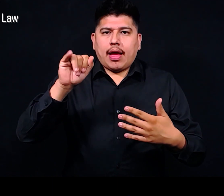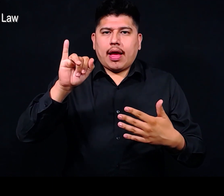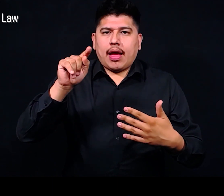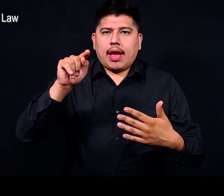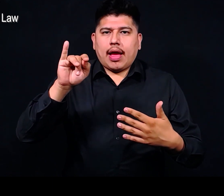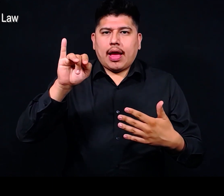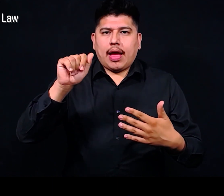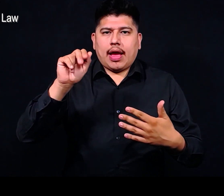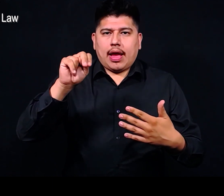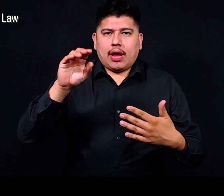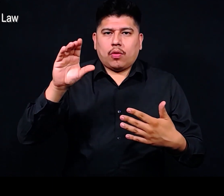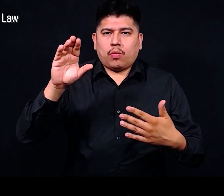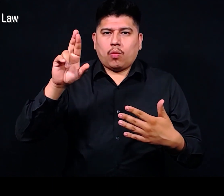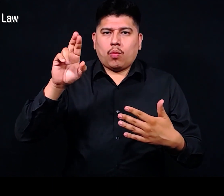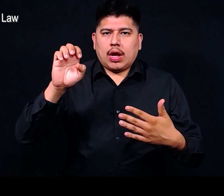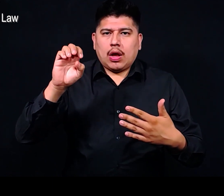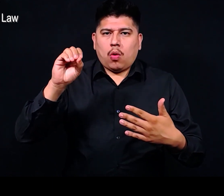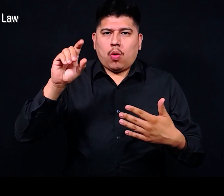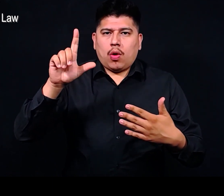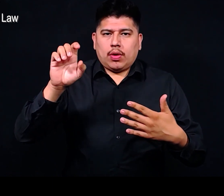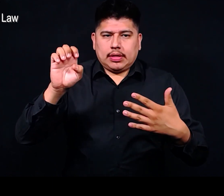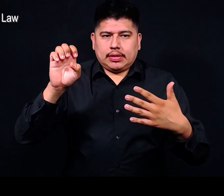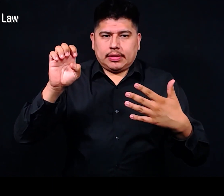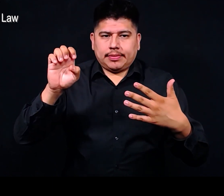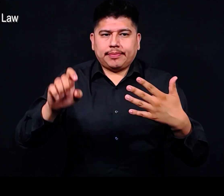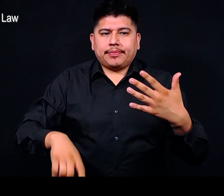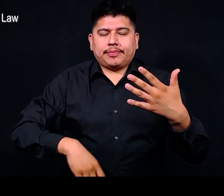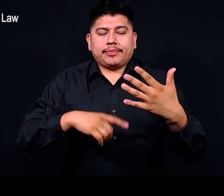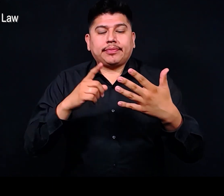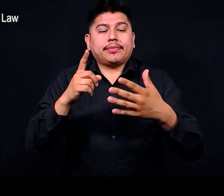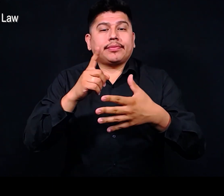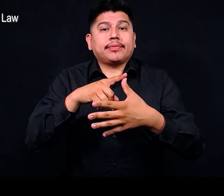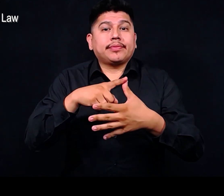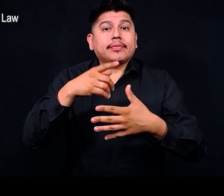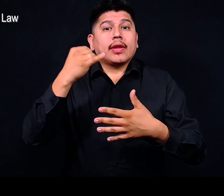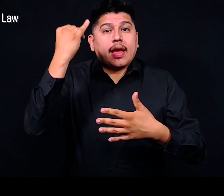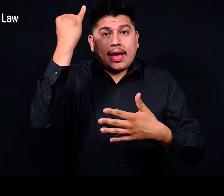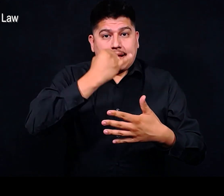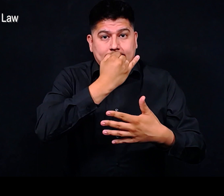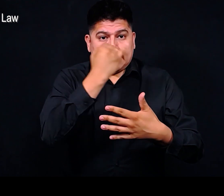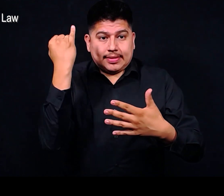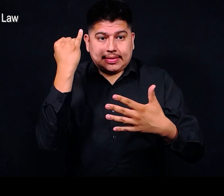Creole, Italian.